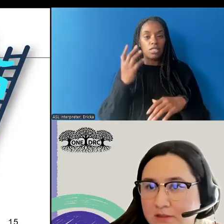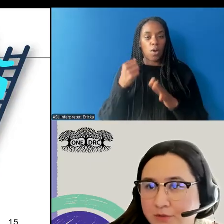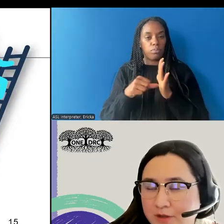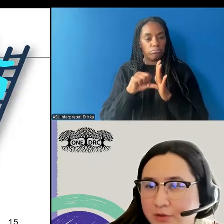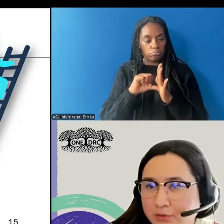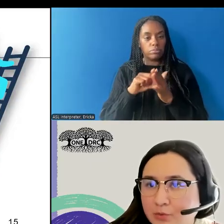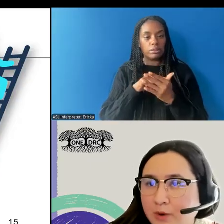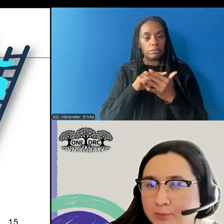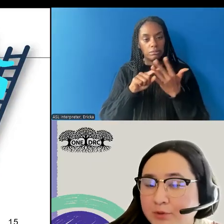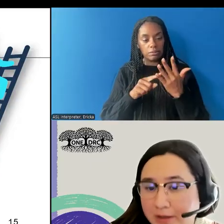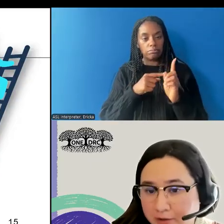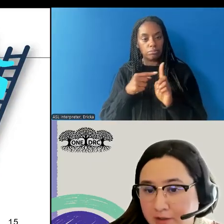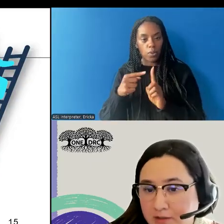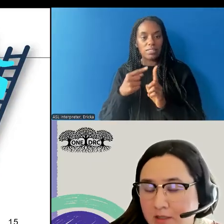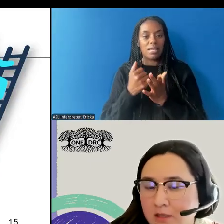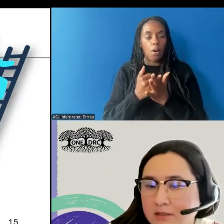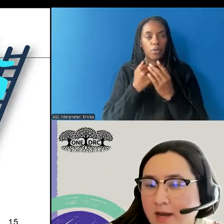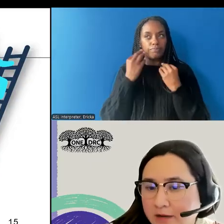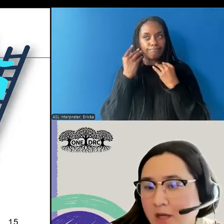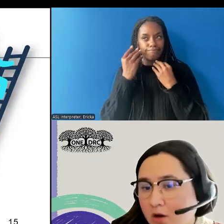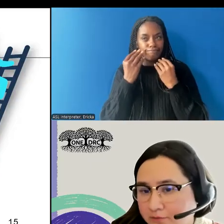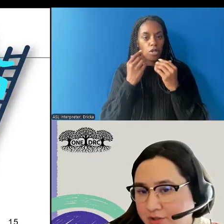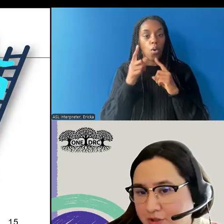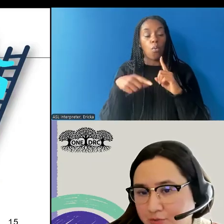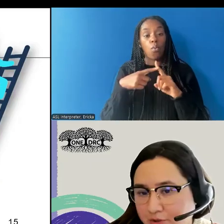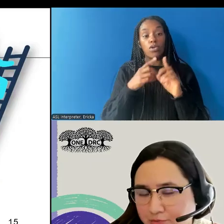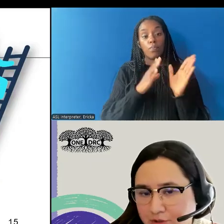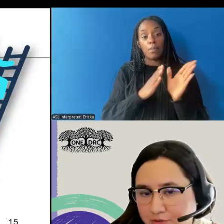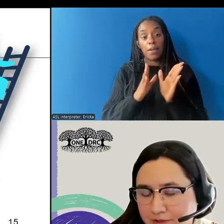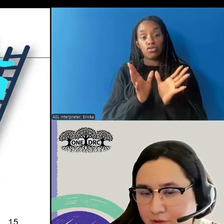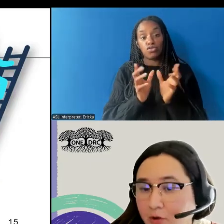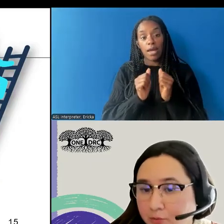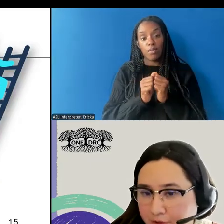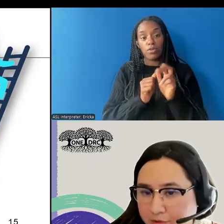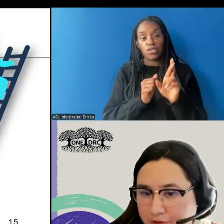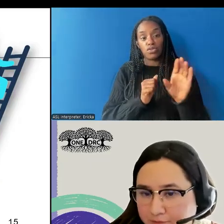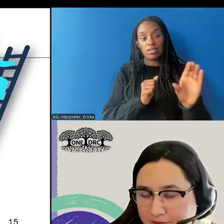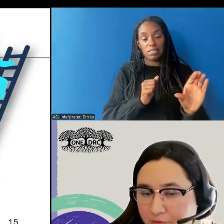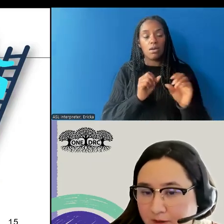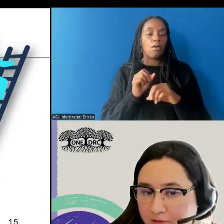to think through when preparing to have that conversation with the regional center or with your service provider.